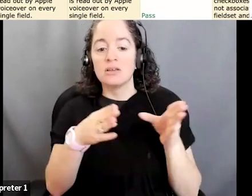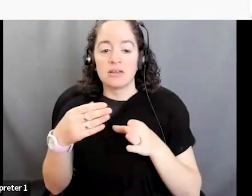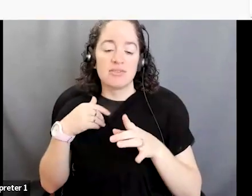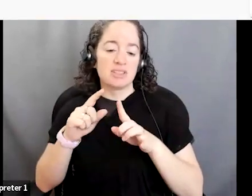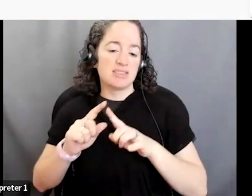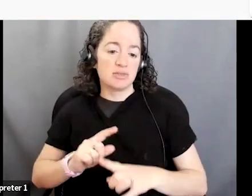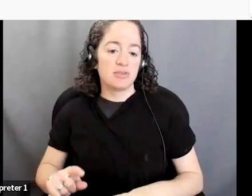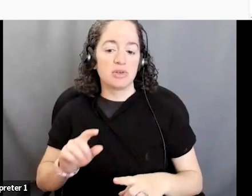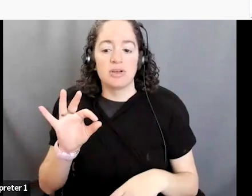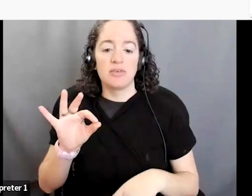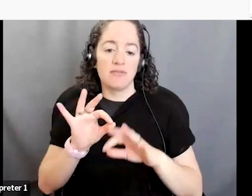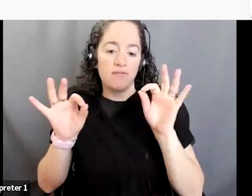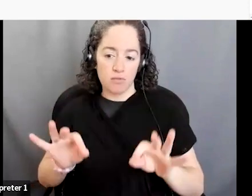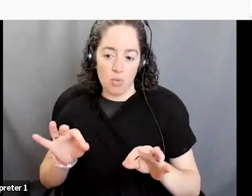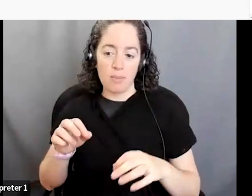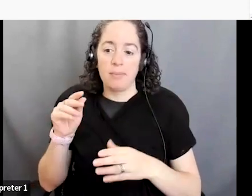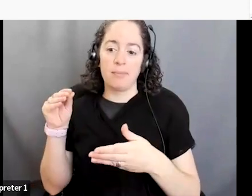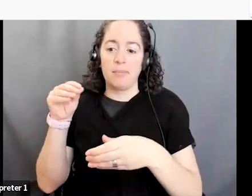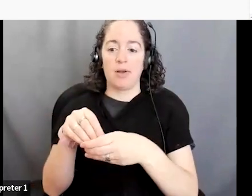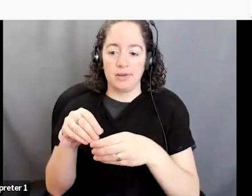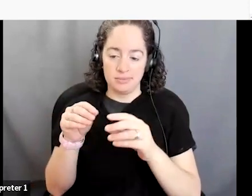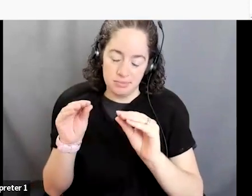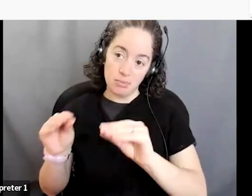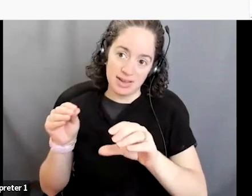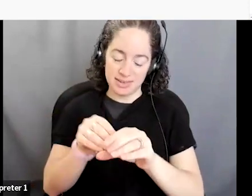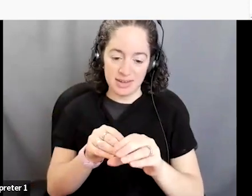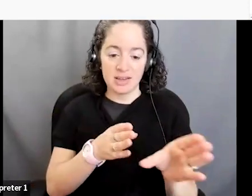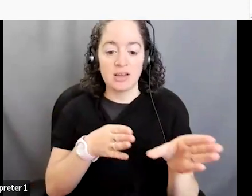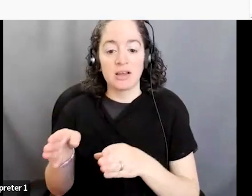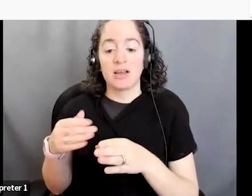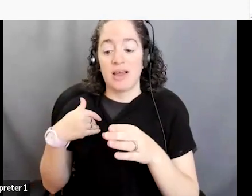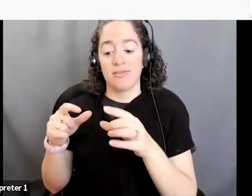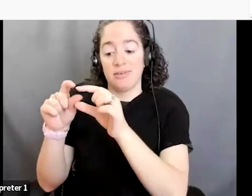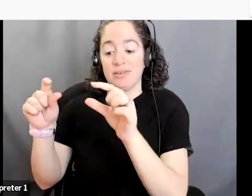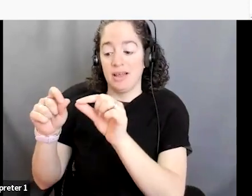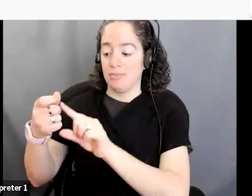I have a tab that has notes on it. The notes also includes a link to the screen reader